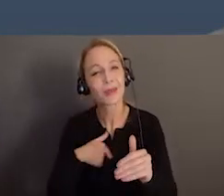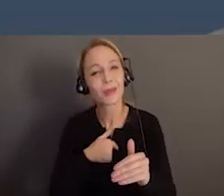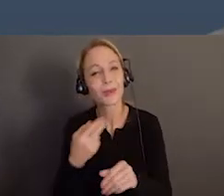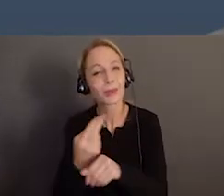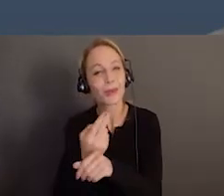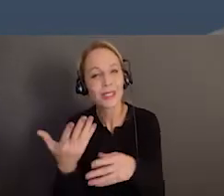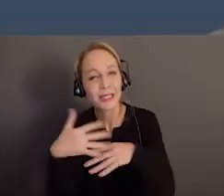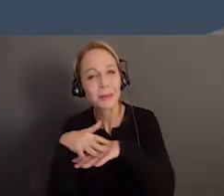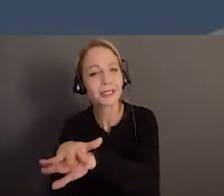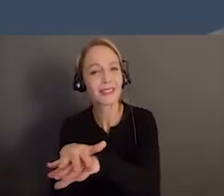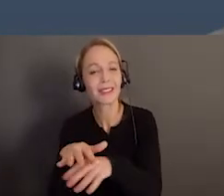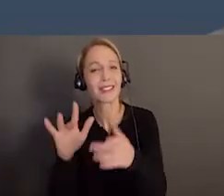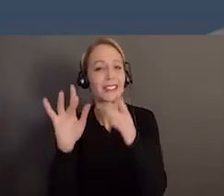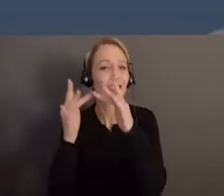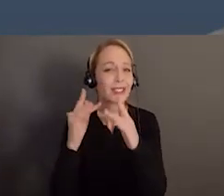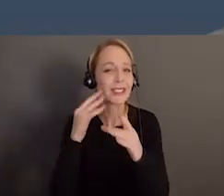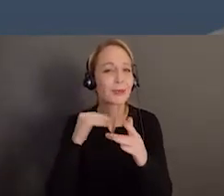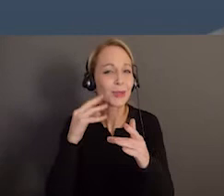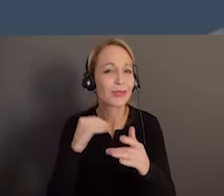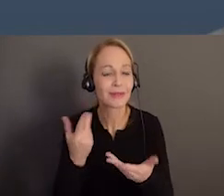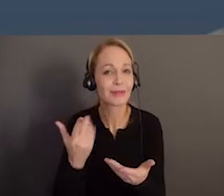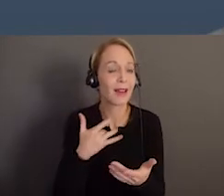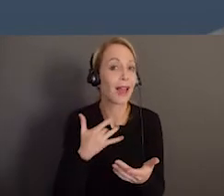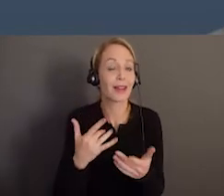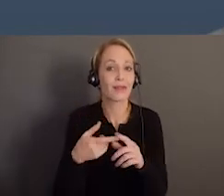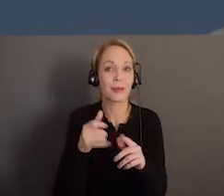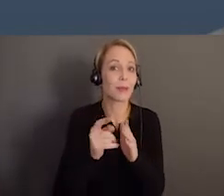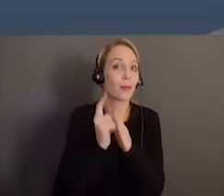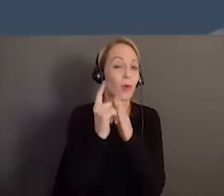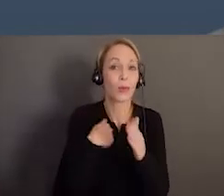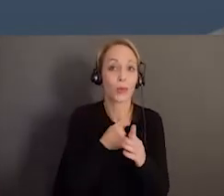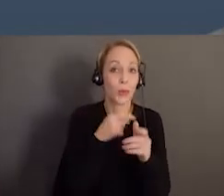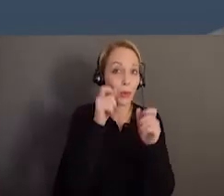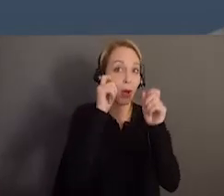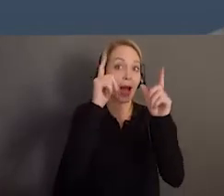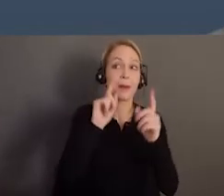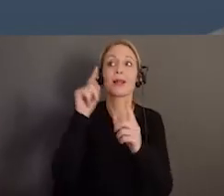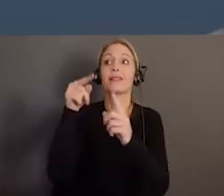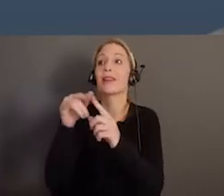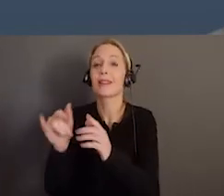LIKELY FROM THE MOMENT THAT WE WAKE UP TO THE MOMENT THAT WE GO TO SLEEP.